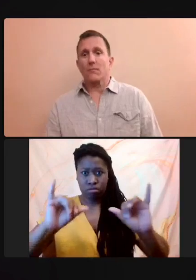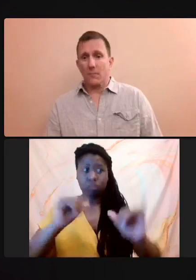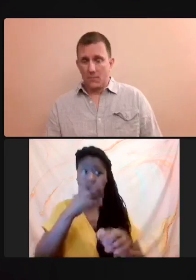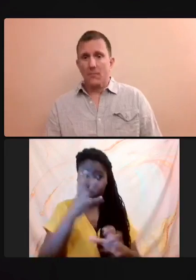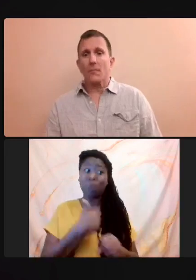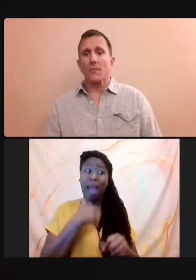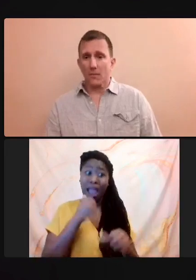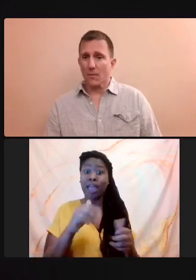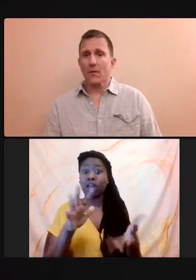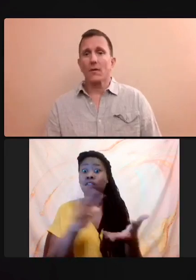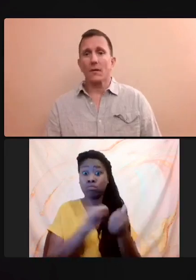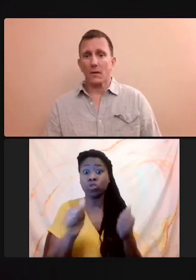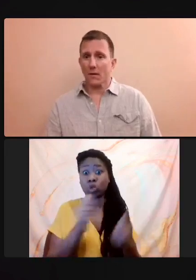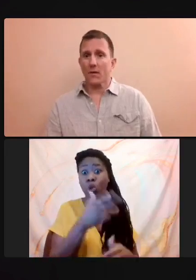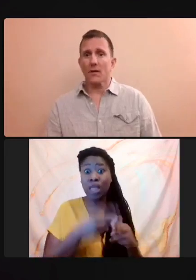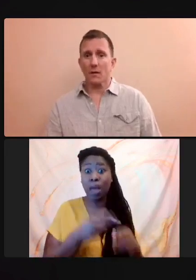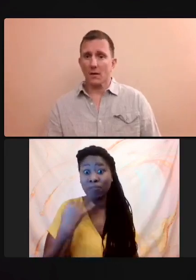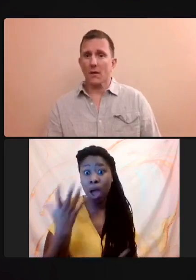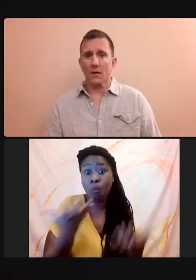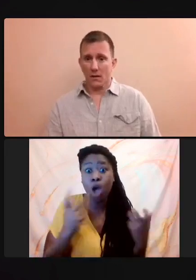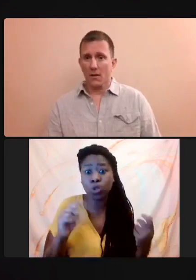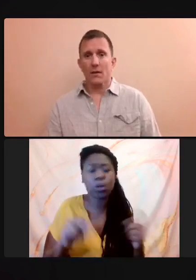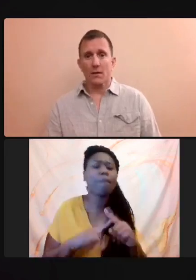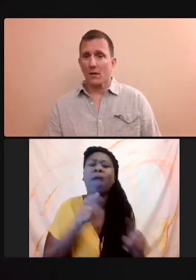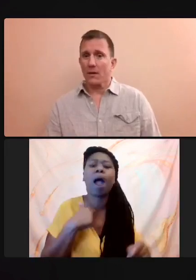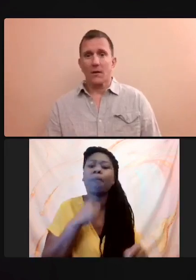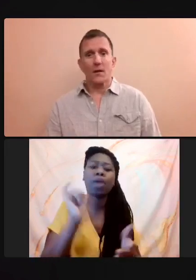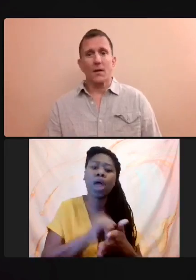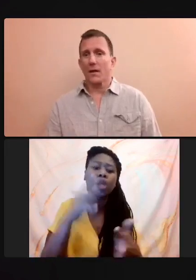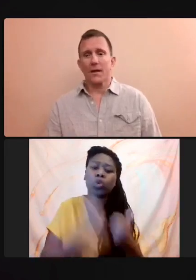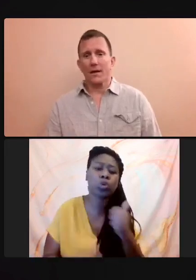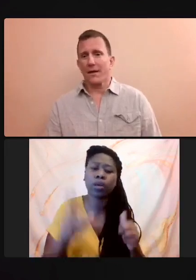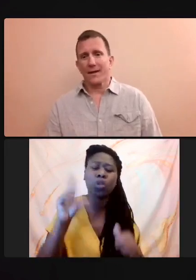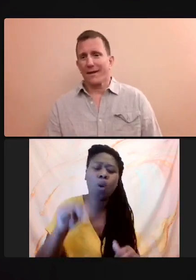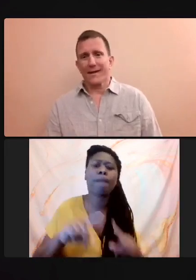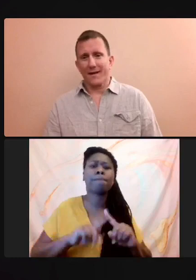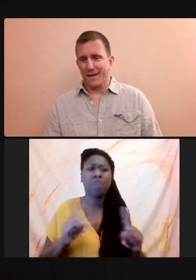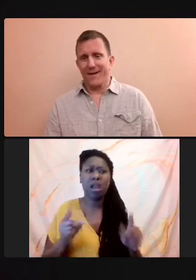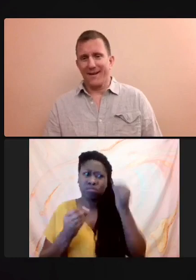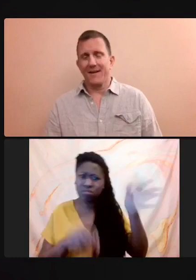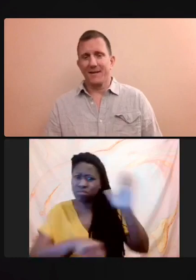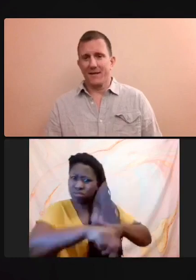So that's something that we are truly we don't want to damage the community.